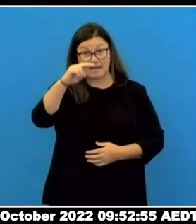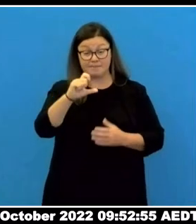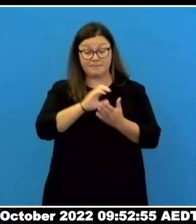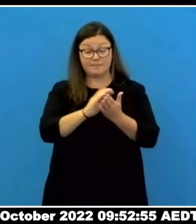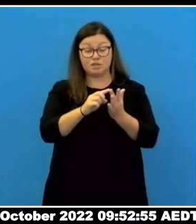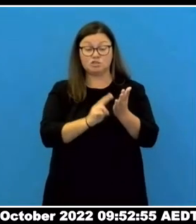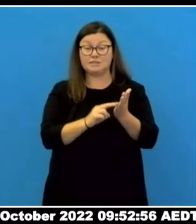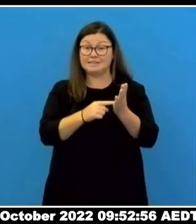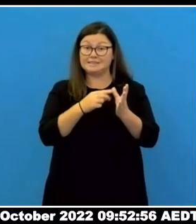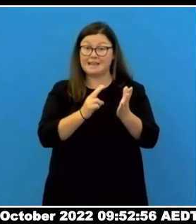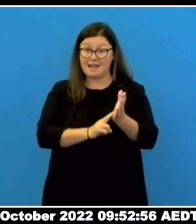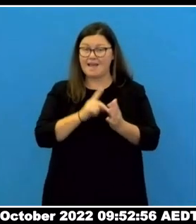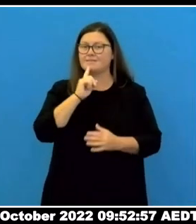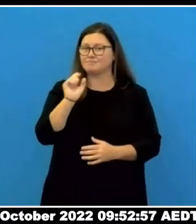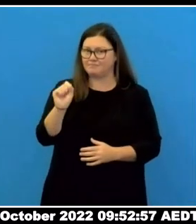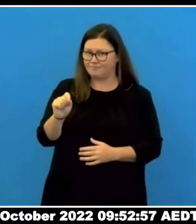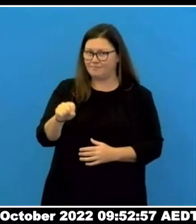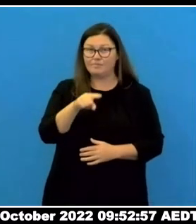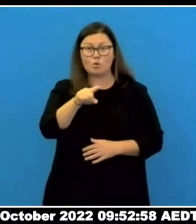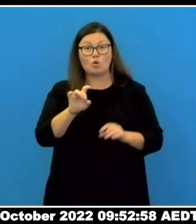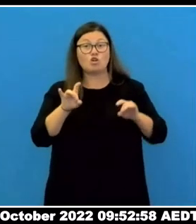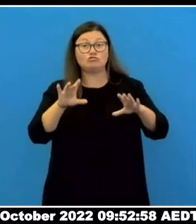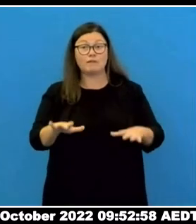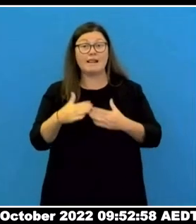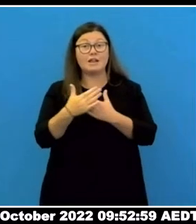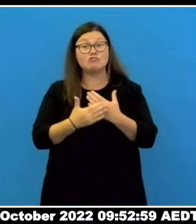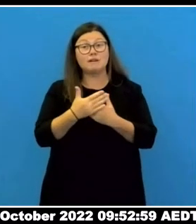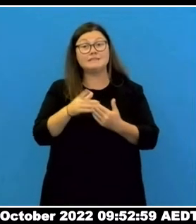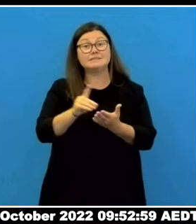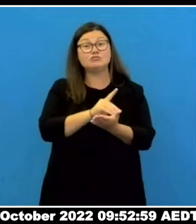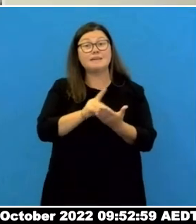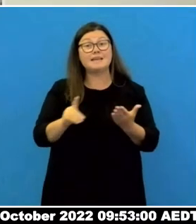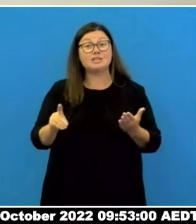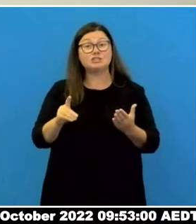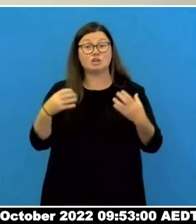And you are the Australian Race Discrimination Commissioner? That's what I'm known as, yes.